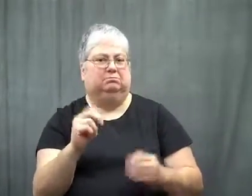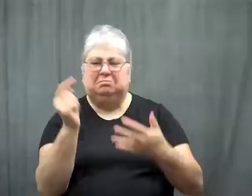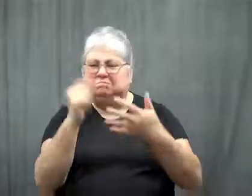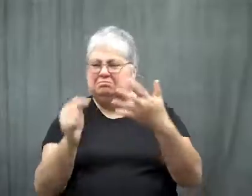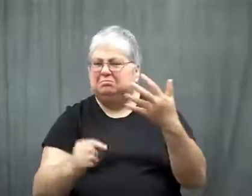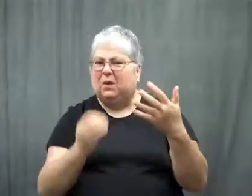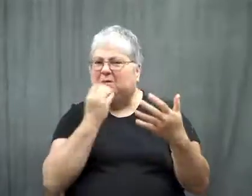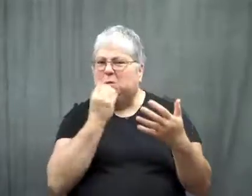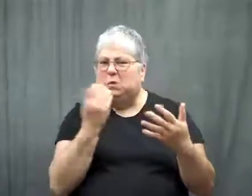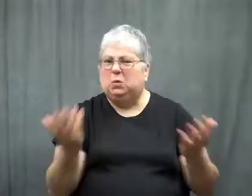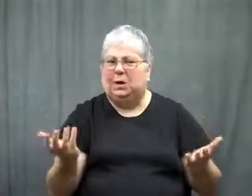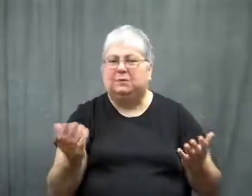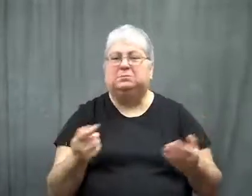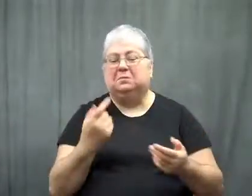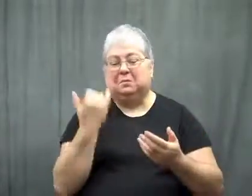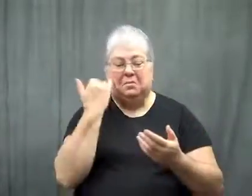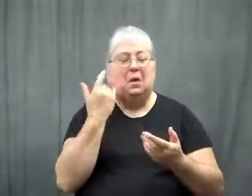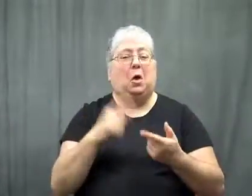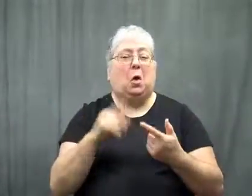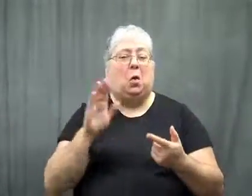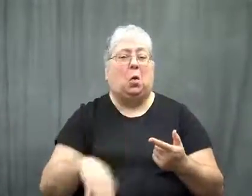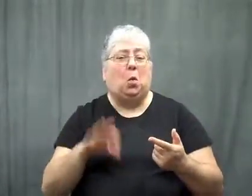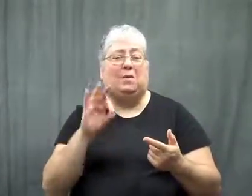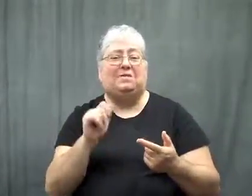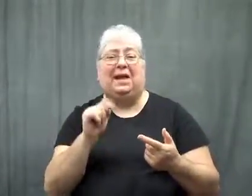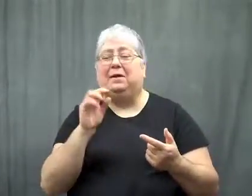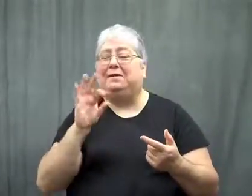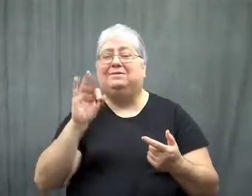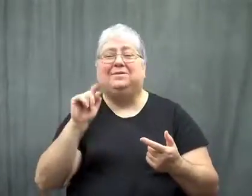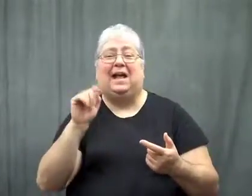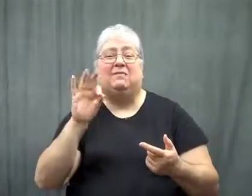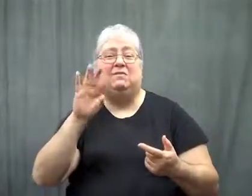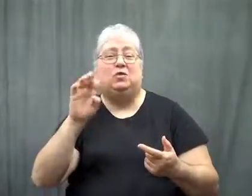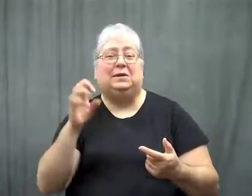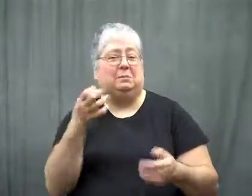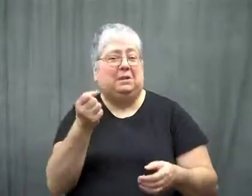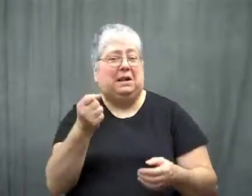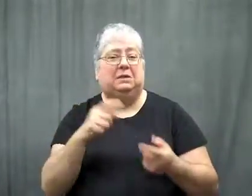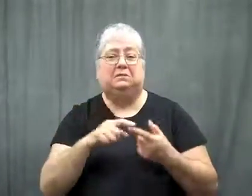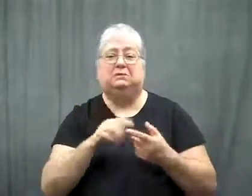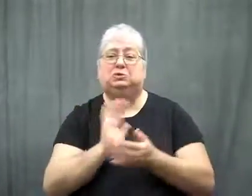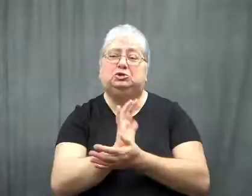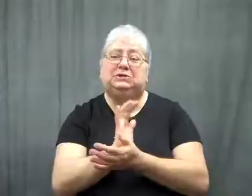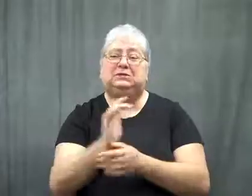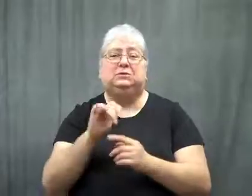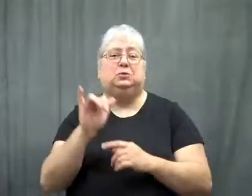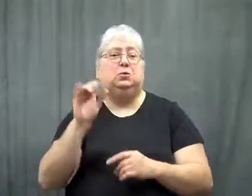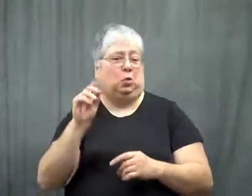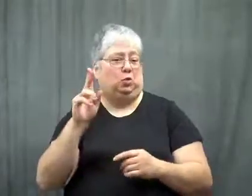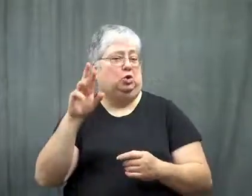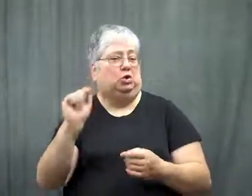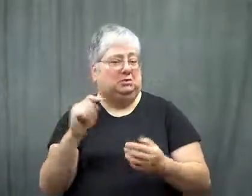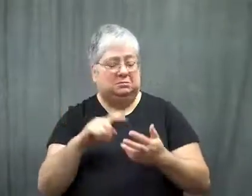Good sources are low fat or fat free milk, cheese and yogurt.